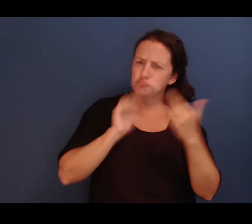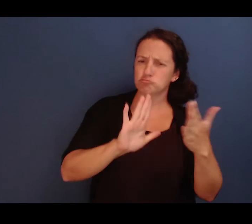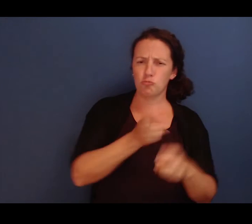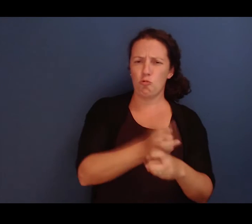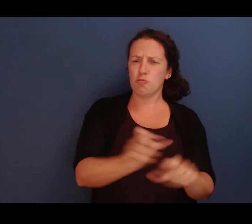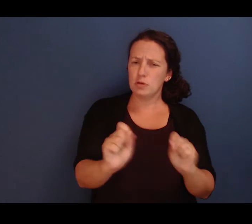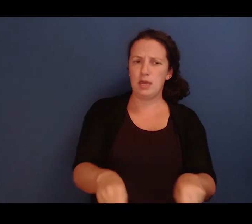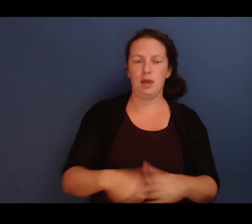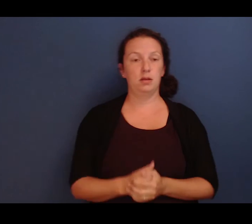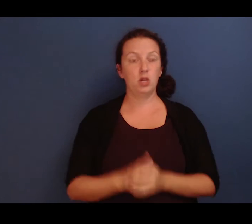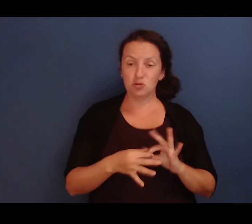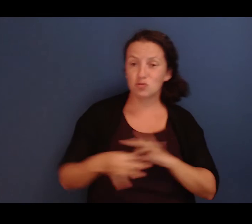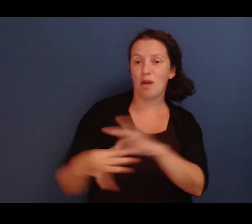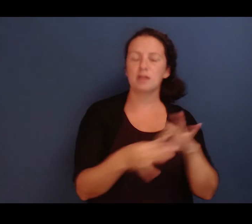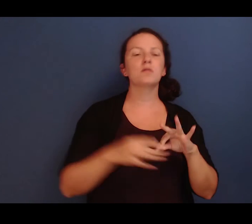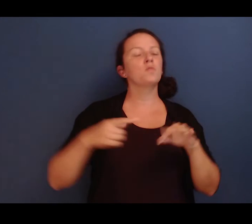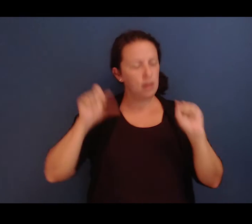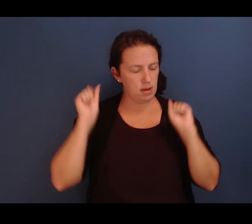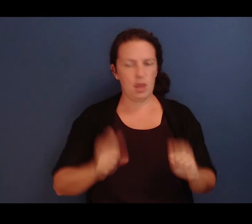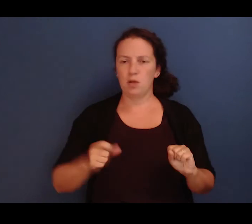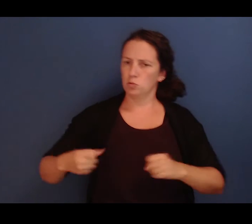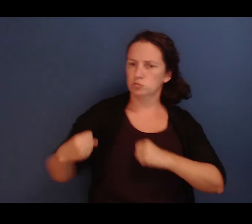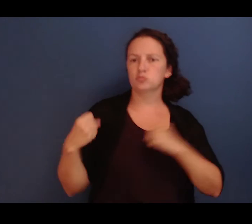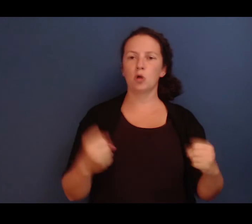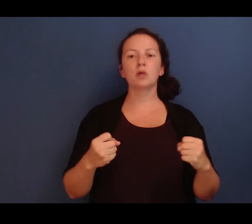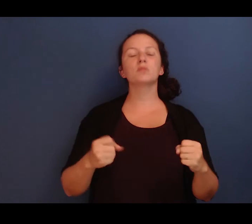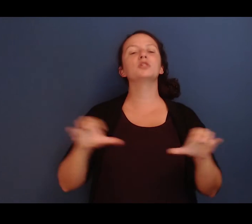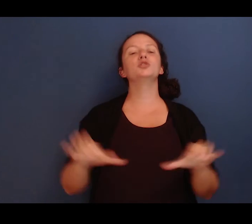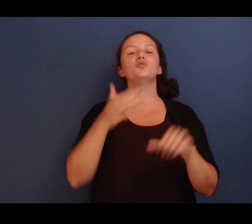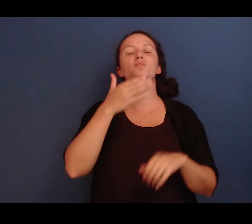to be reckoned with, and we can do this better together.